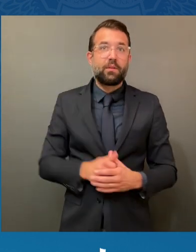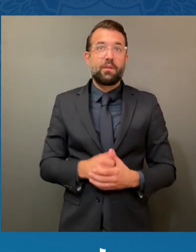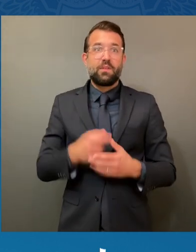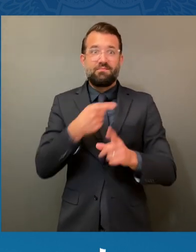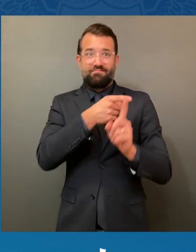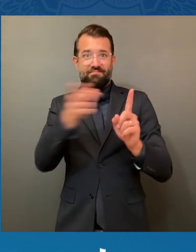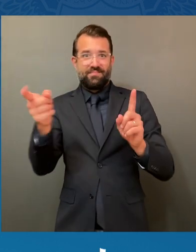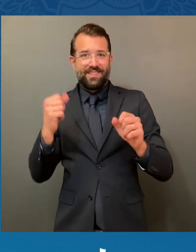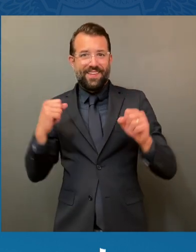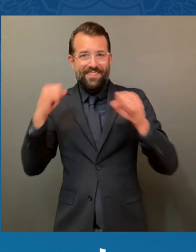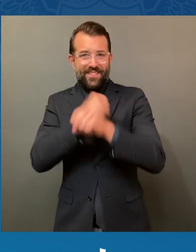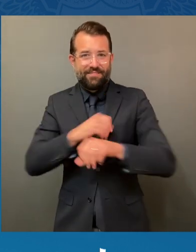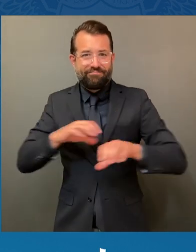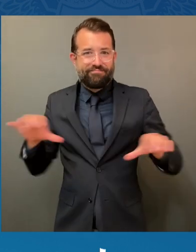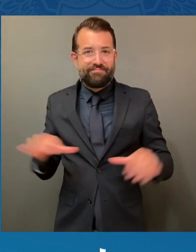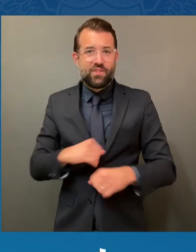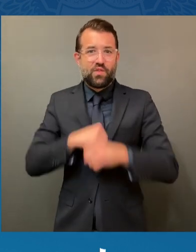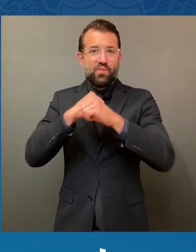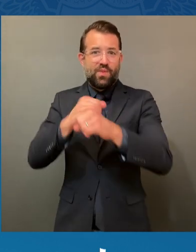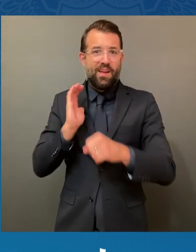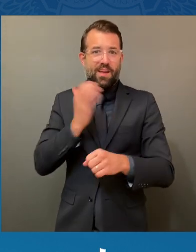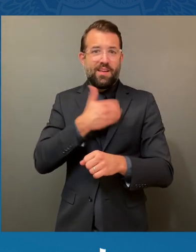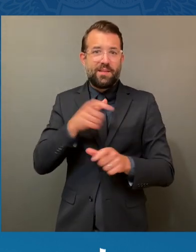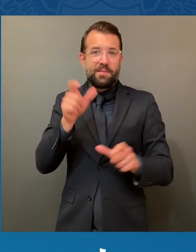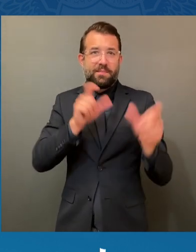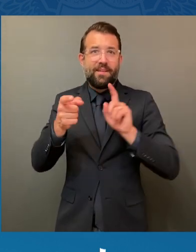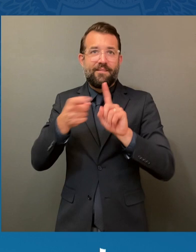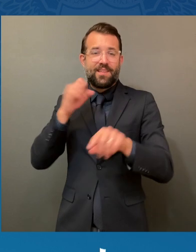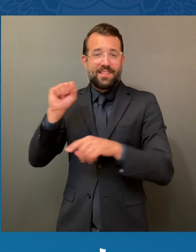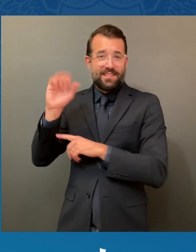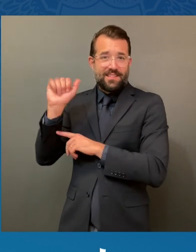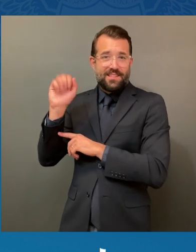All of this work -- just offering a few examples --